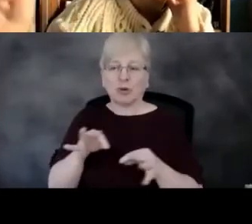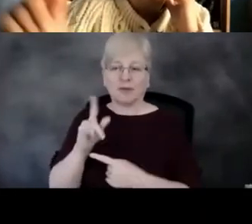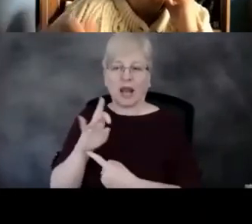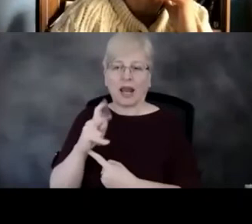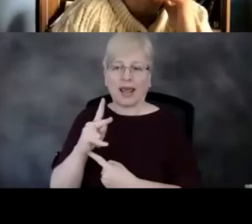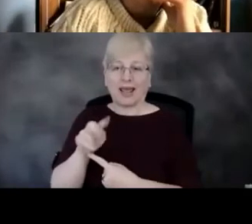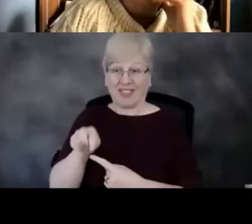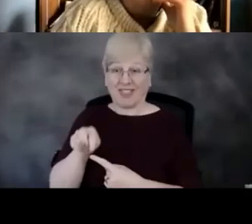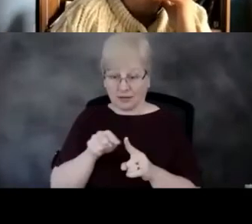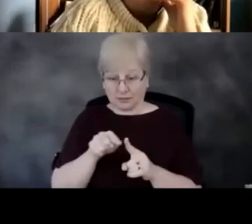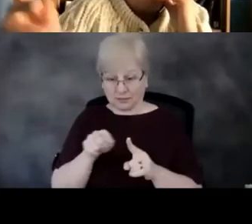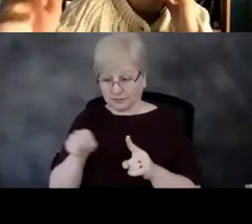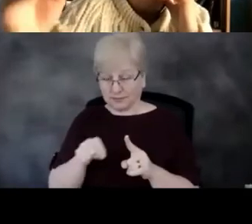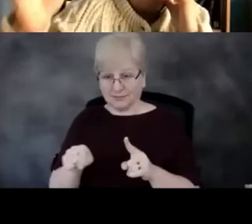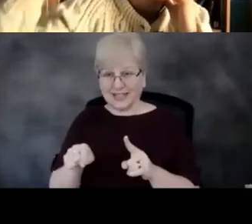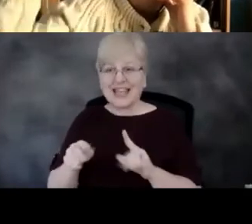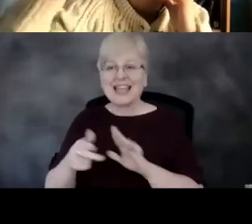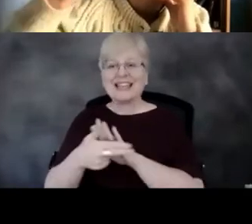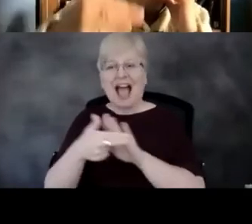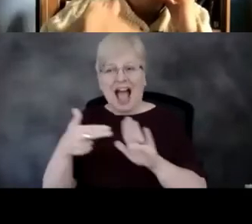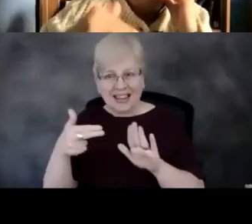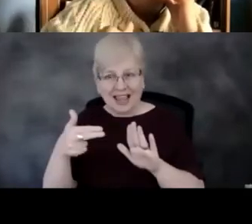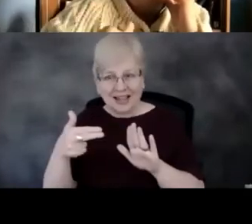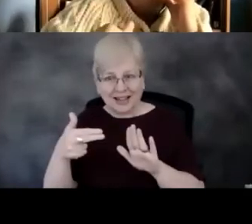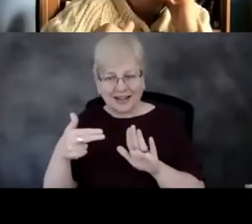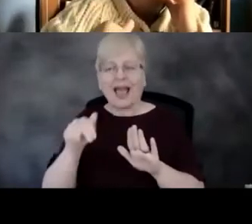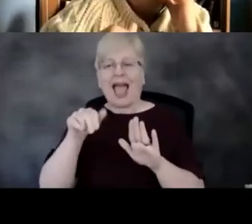17:34:39 that takes you there. So that the person coming back and looking for the link